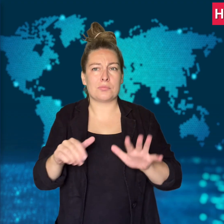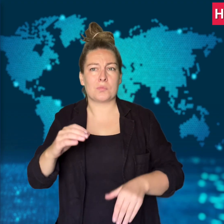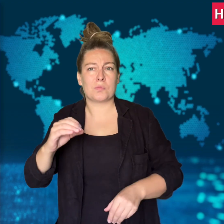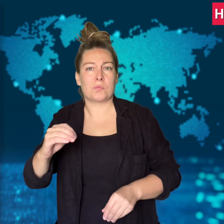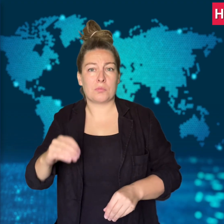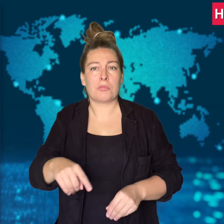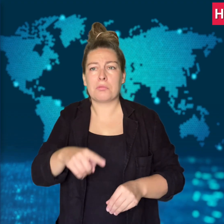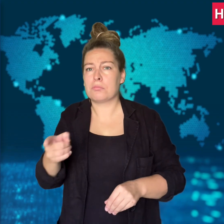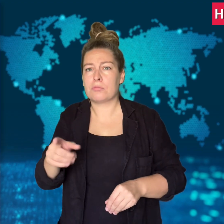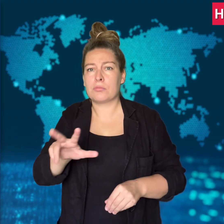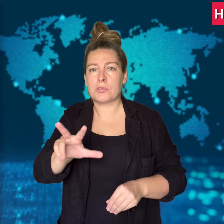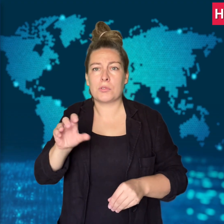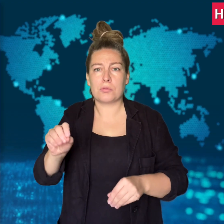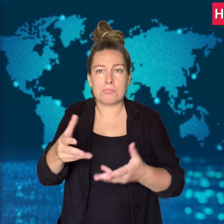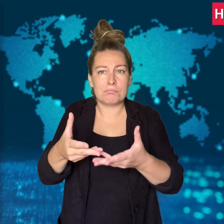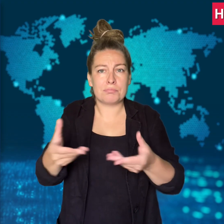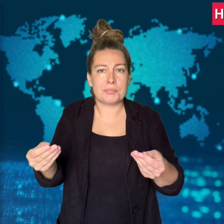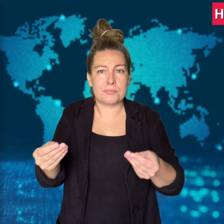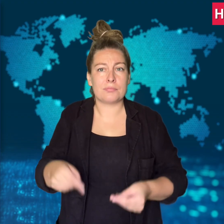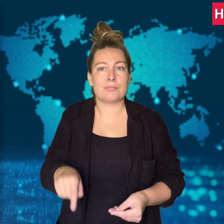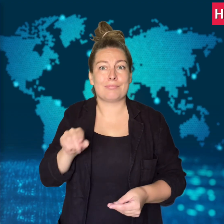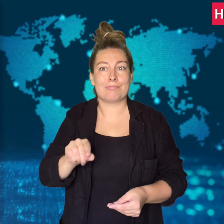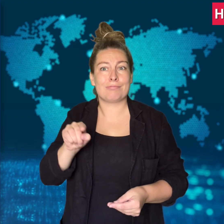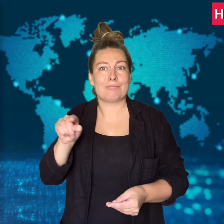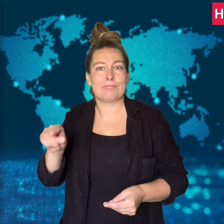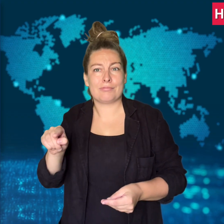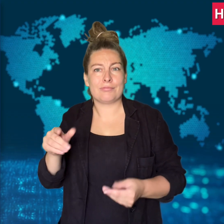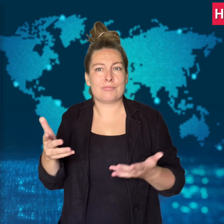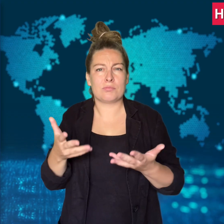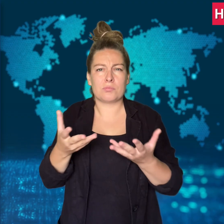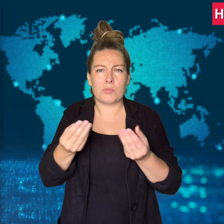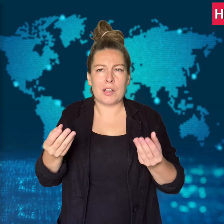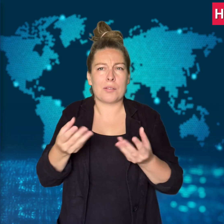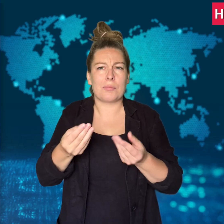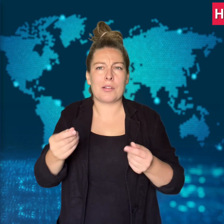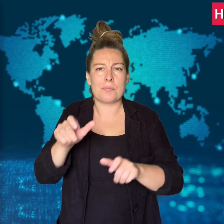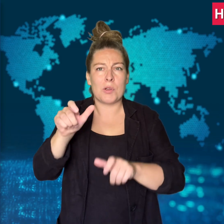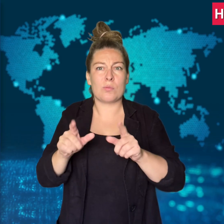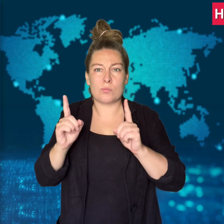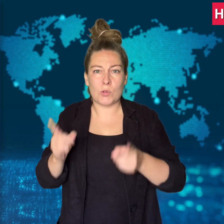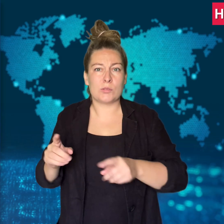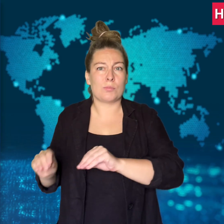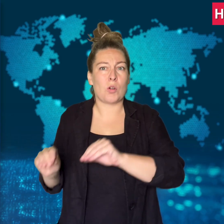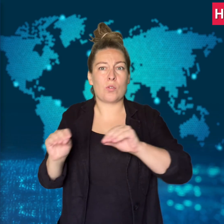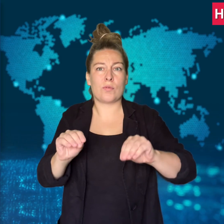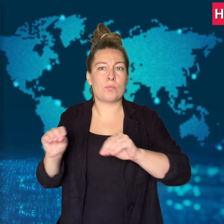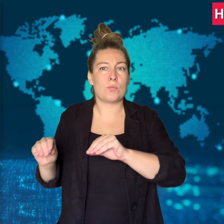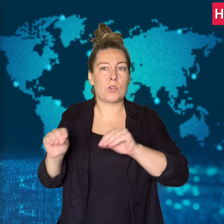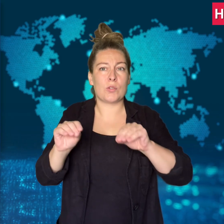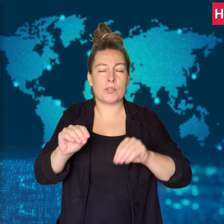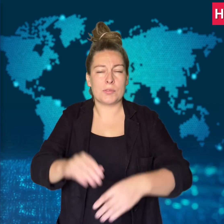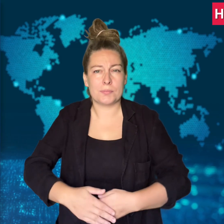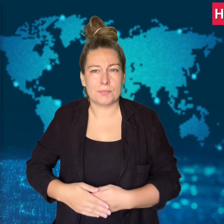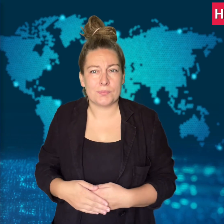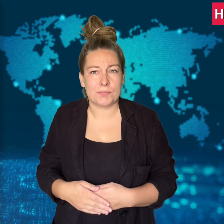Thousands have been displaced in both countries, and Japan’s ground